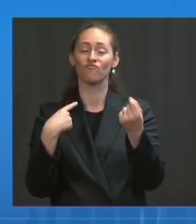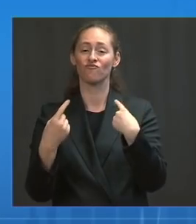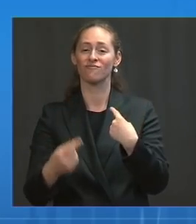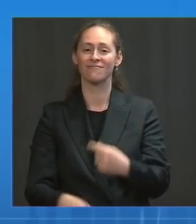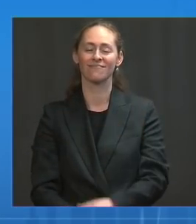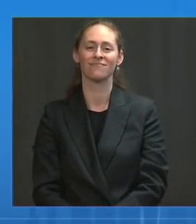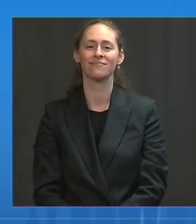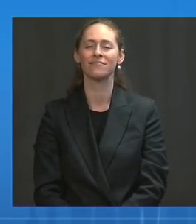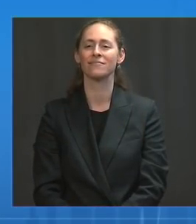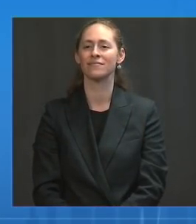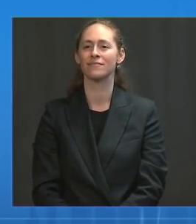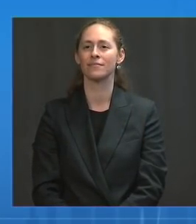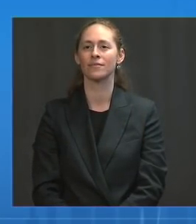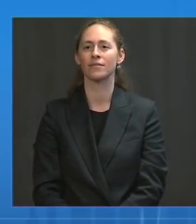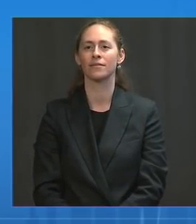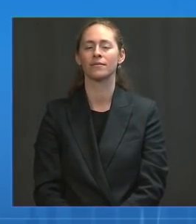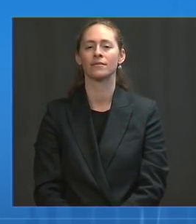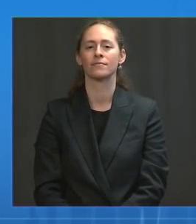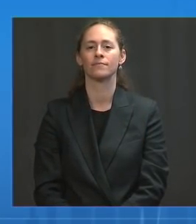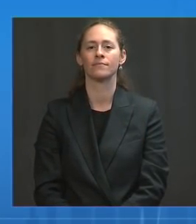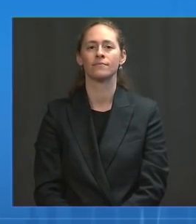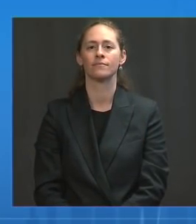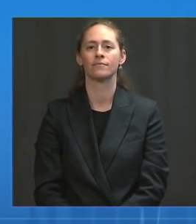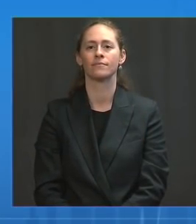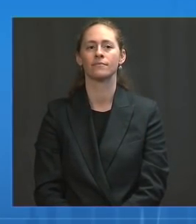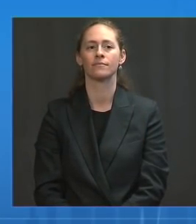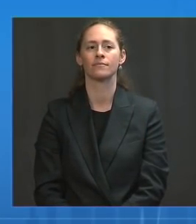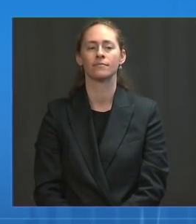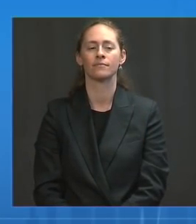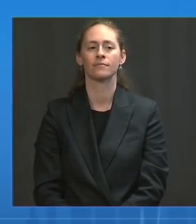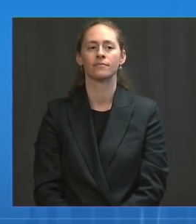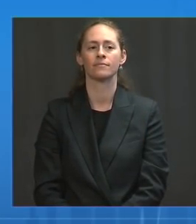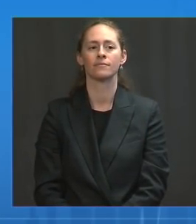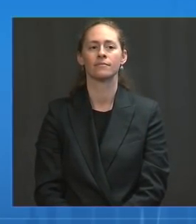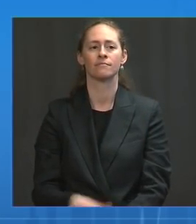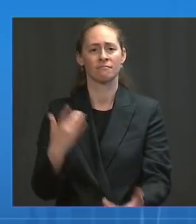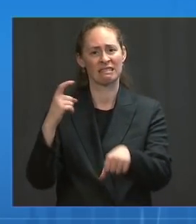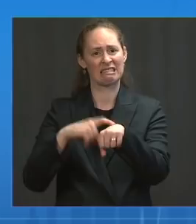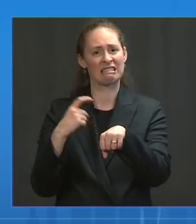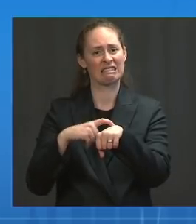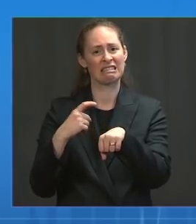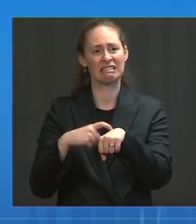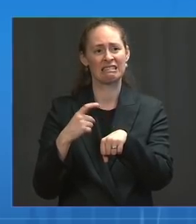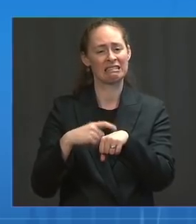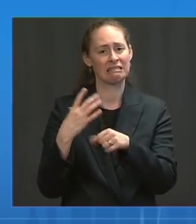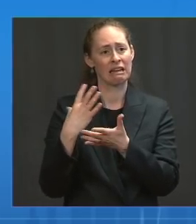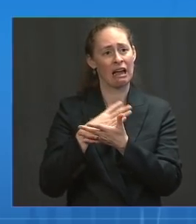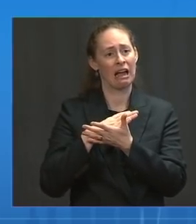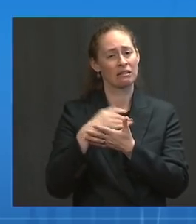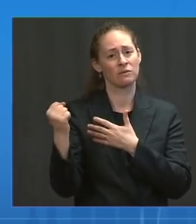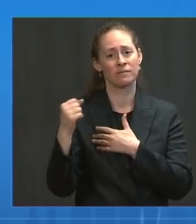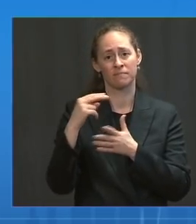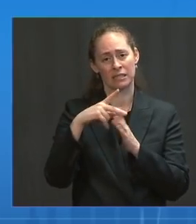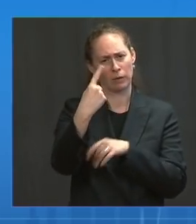Moderator: Thanks, Jeff. We are very limited on questions and timing today, so please keep it to one question. First, let's go to Yamiche, PBS.